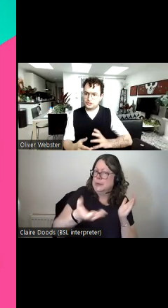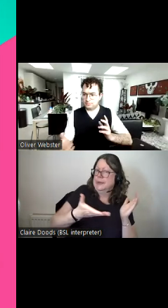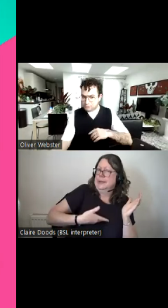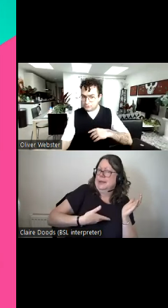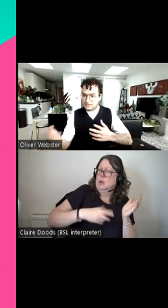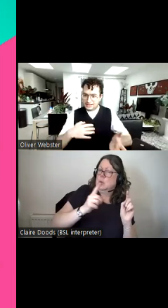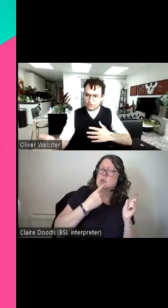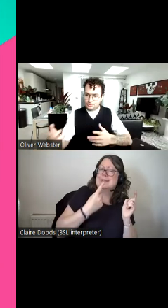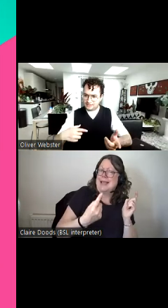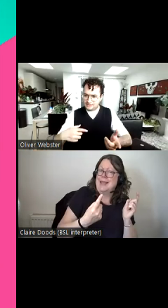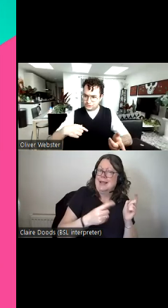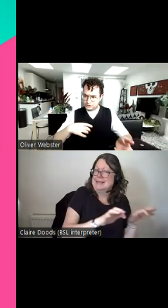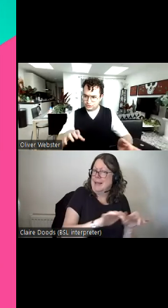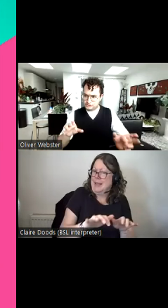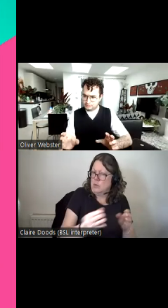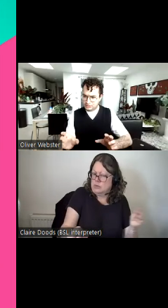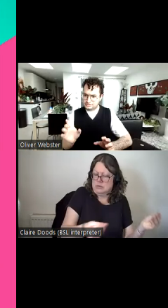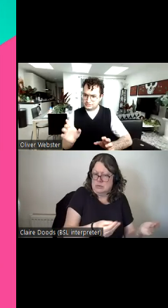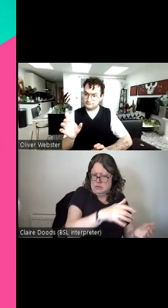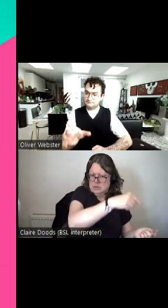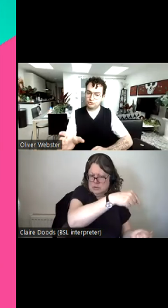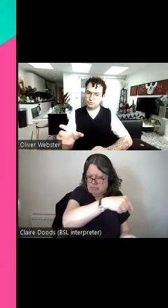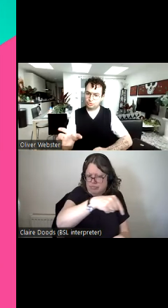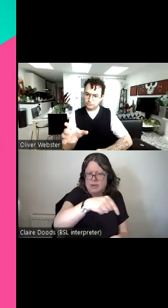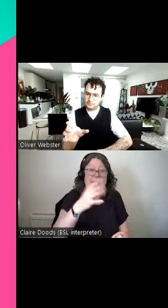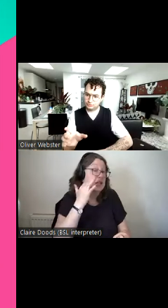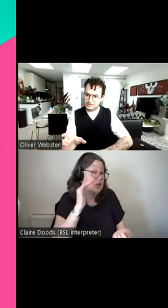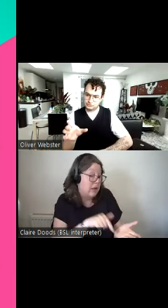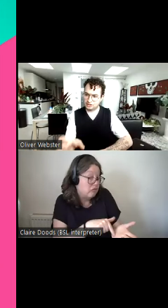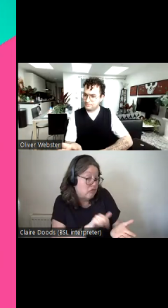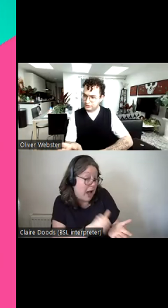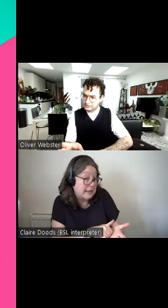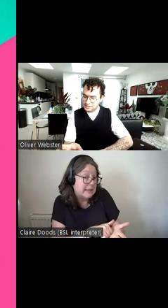You may want to collaborate with them to ensure the subtitles still follow all the best practice on line breaks,